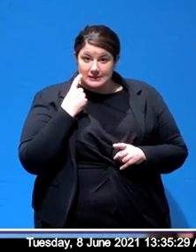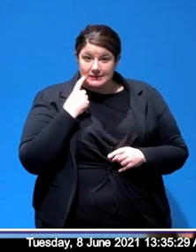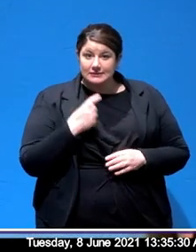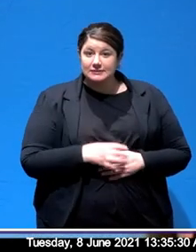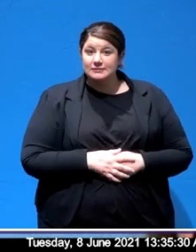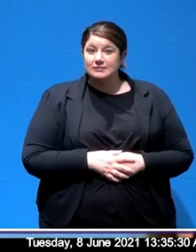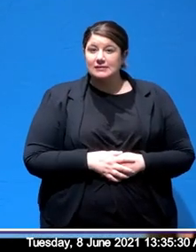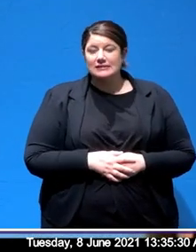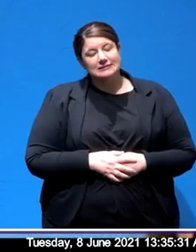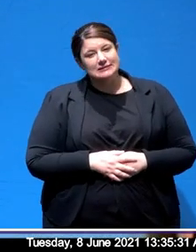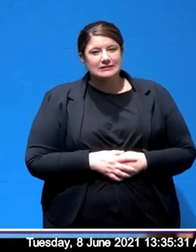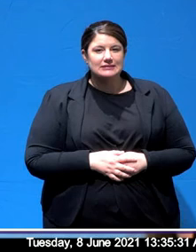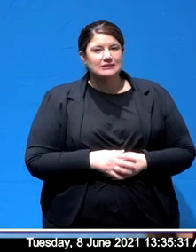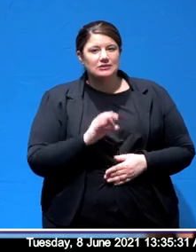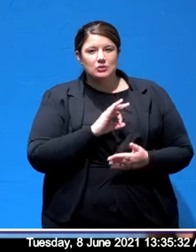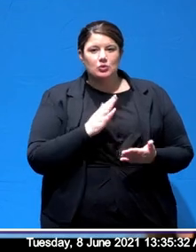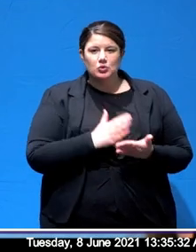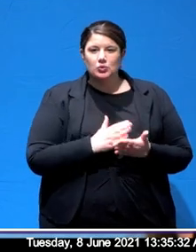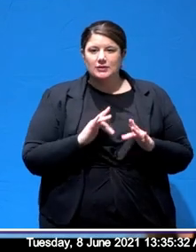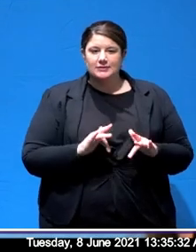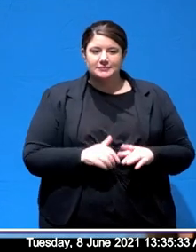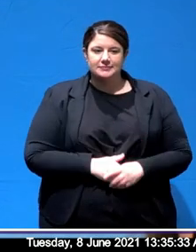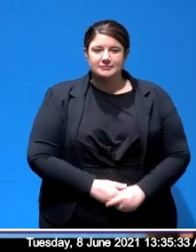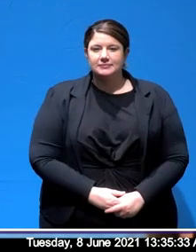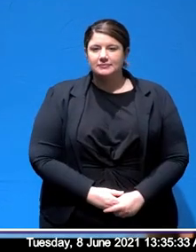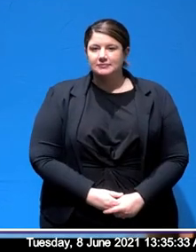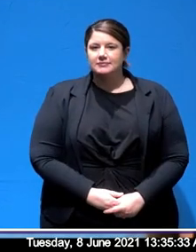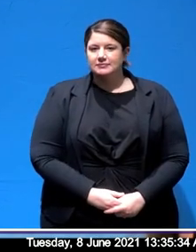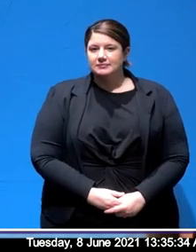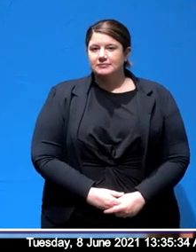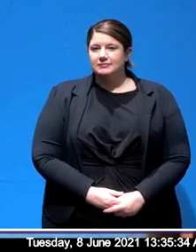Too soon to tell. Alright. I will persist.